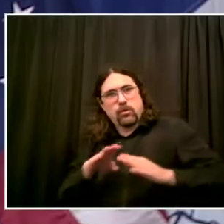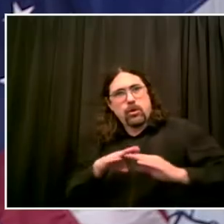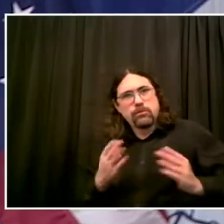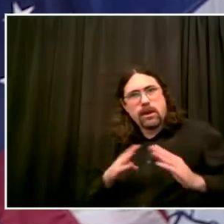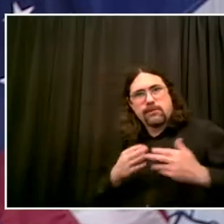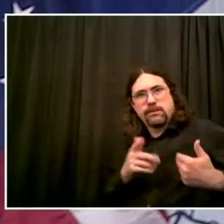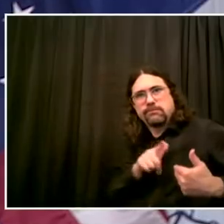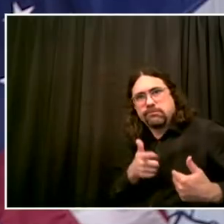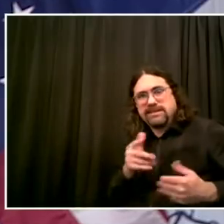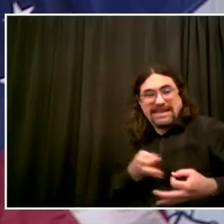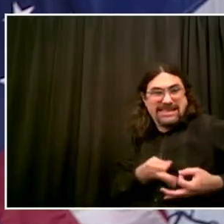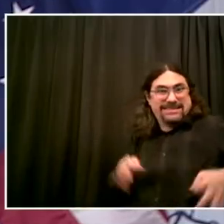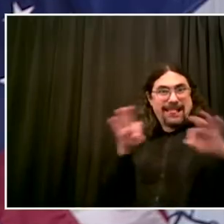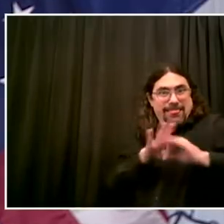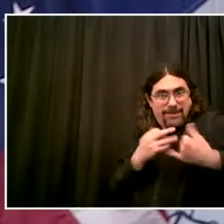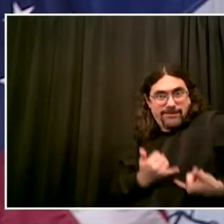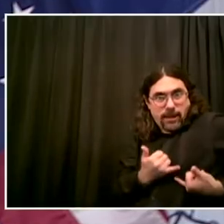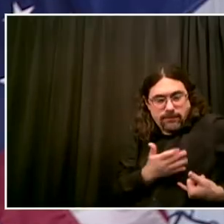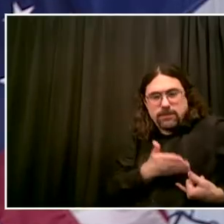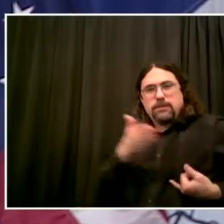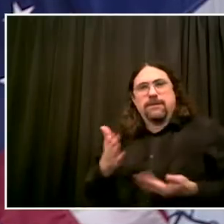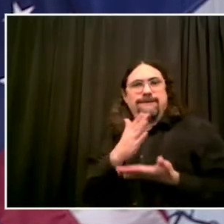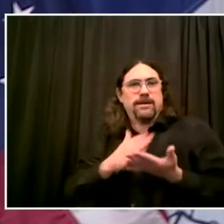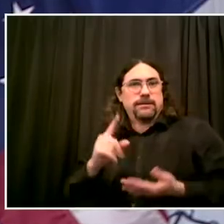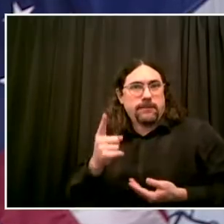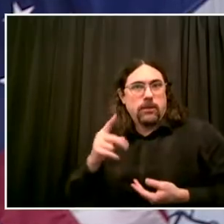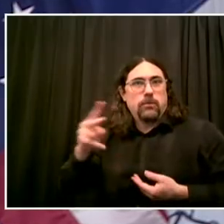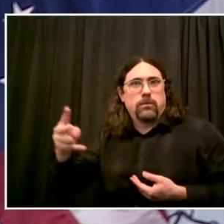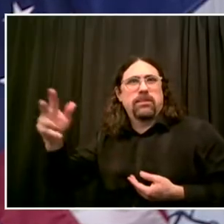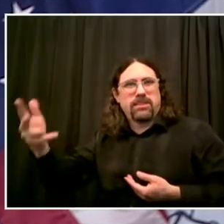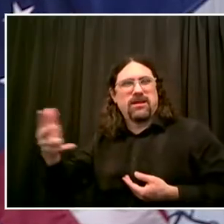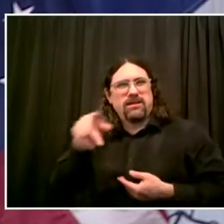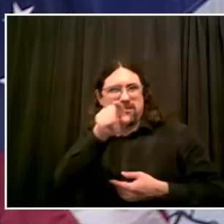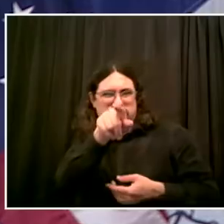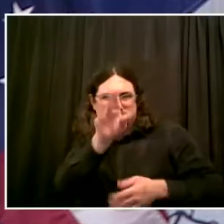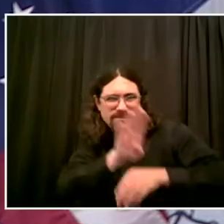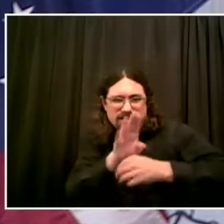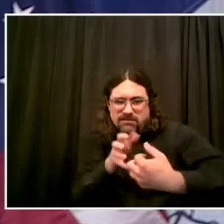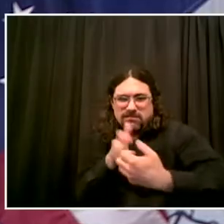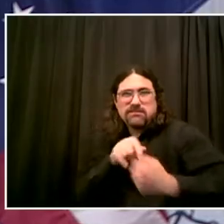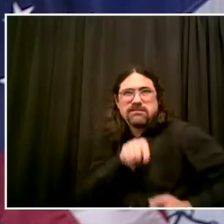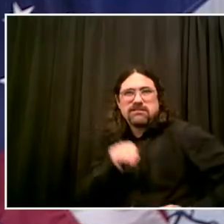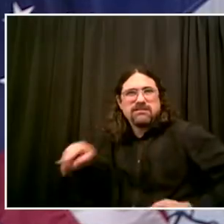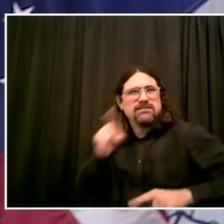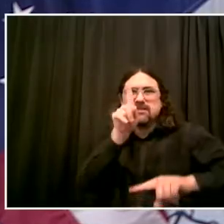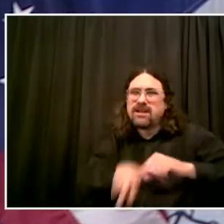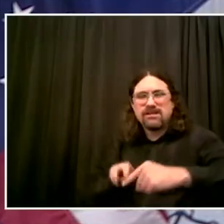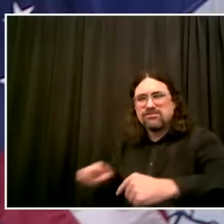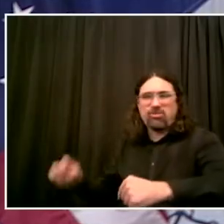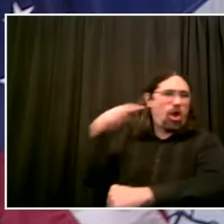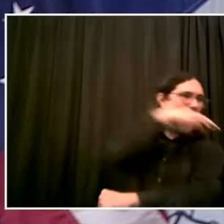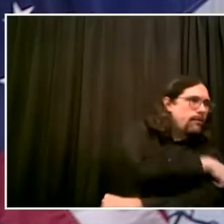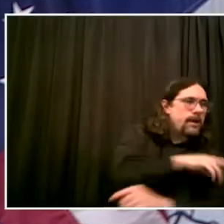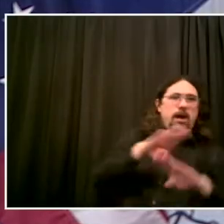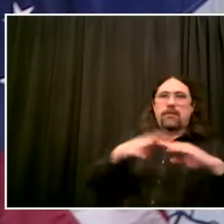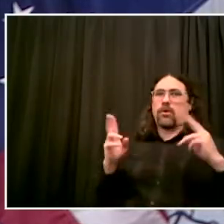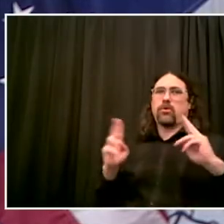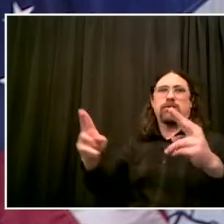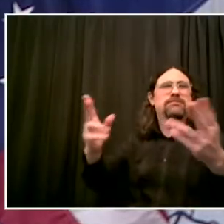I DO NOT THINK IT IS TOO MUCH FOR PEOPLE TO BE